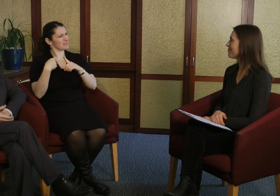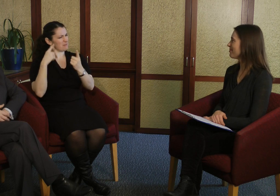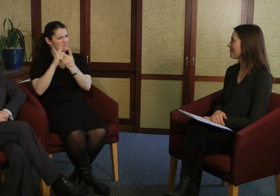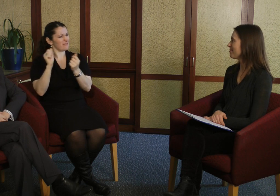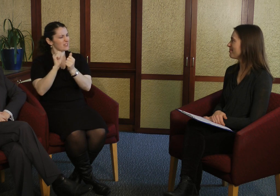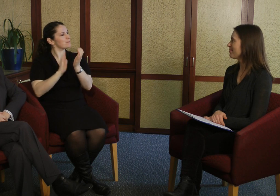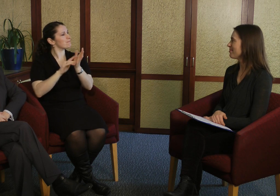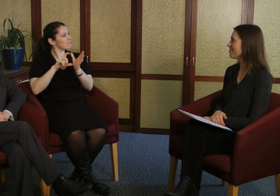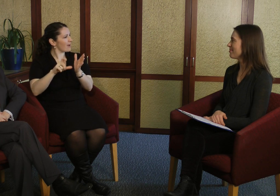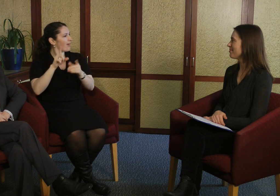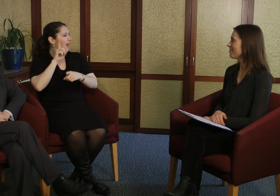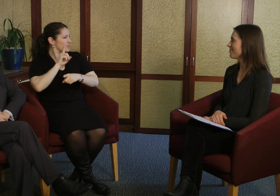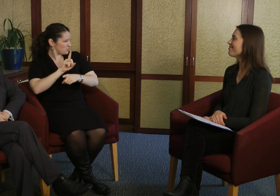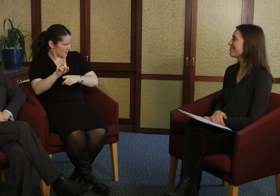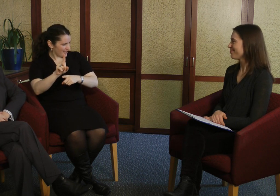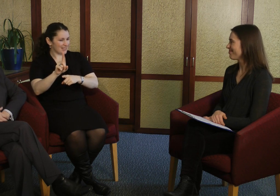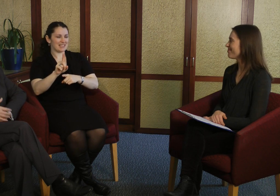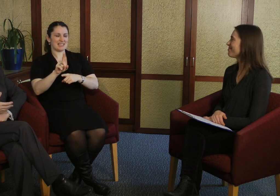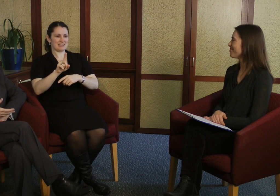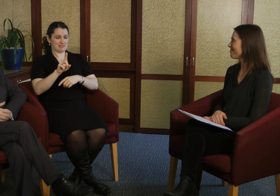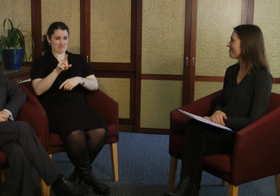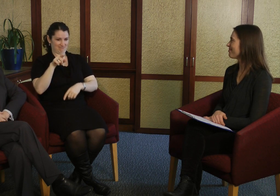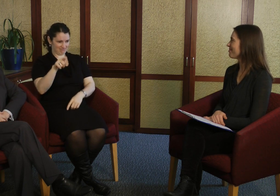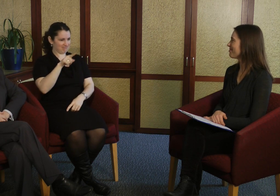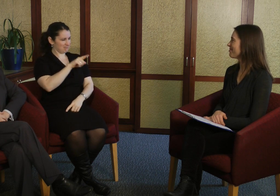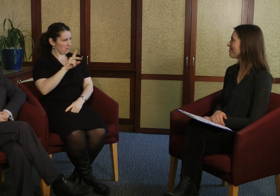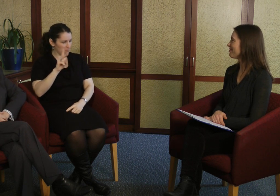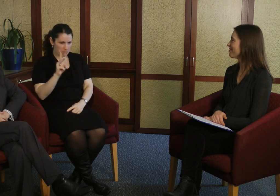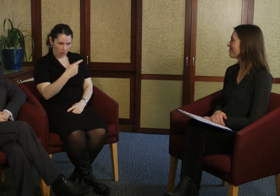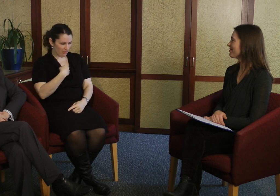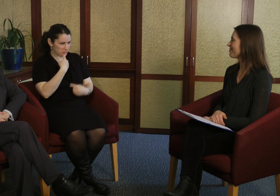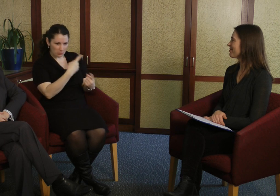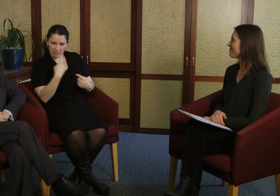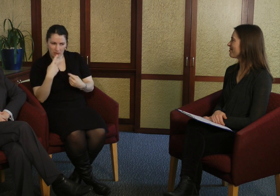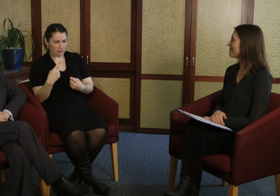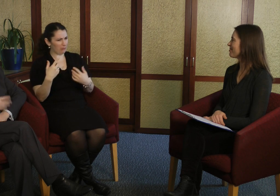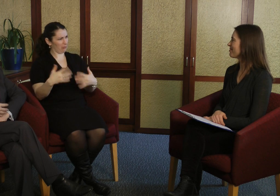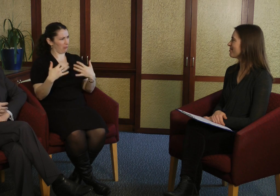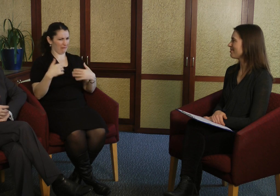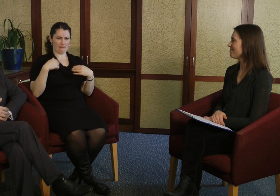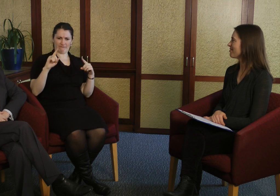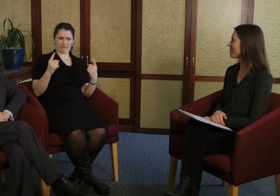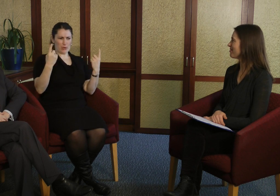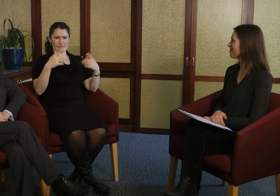and I said to both of them that my early impressions are very positive. And I personally feel very